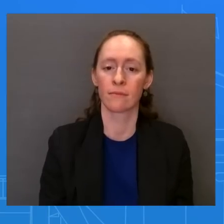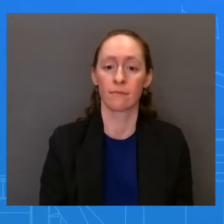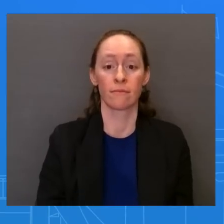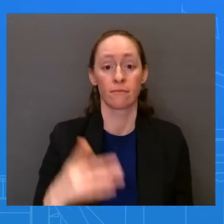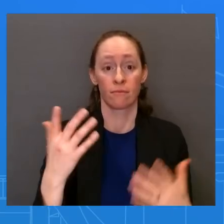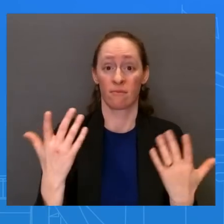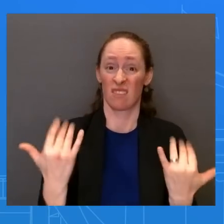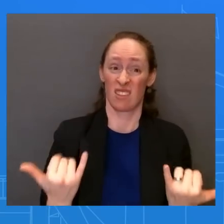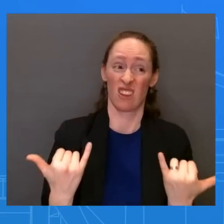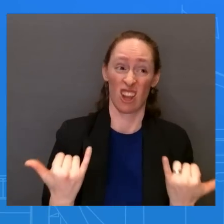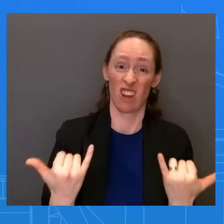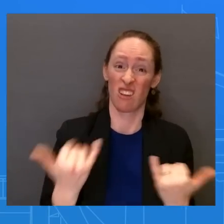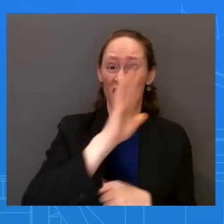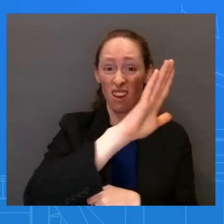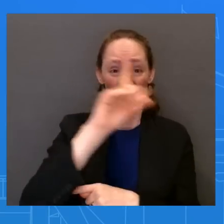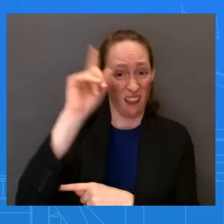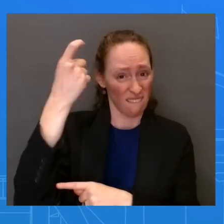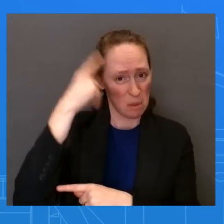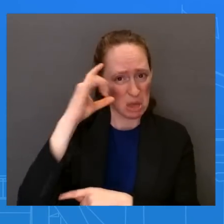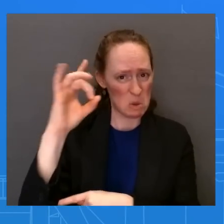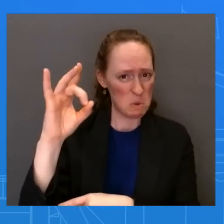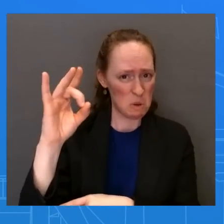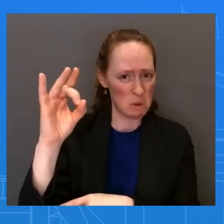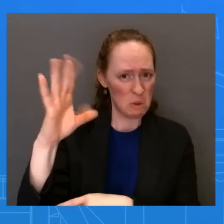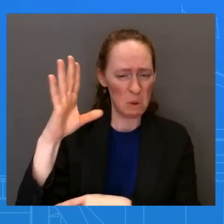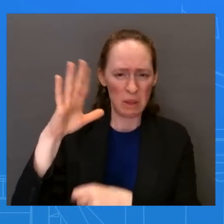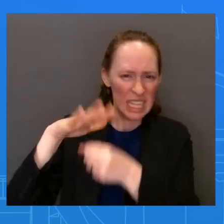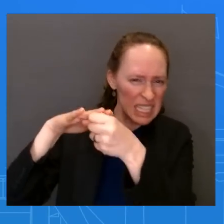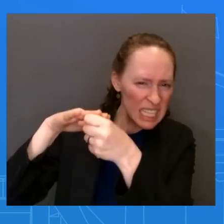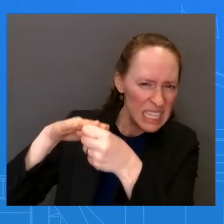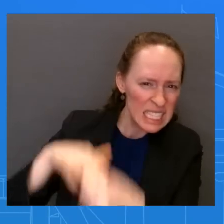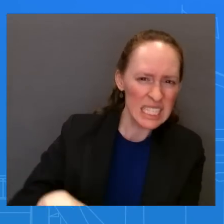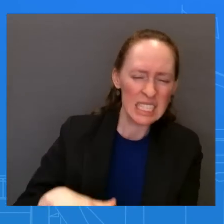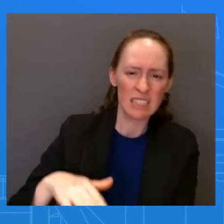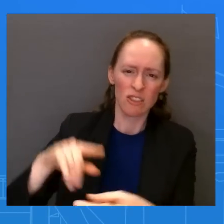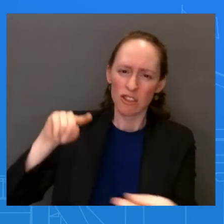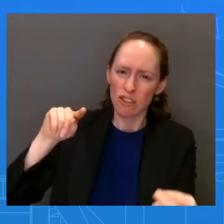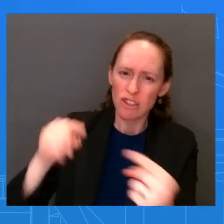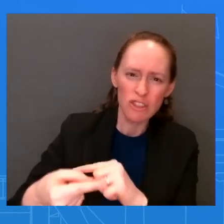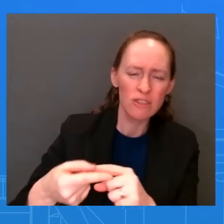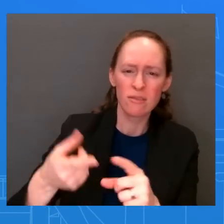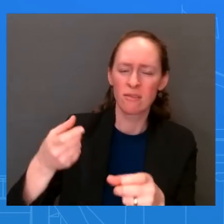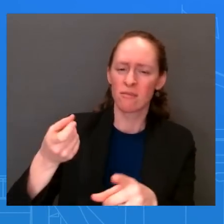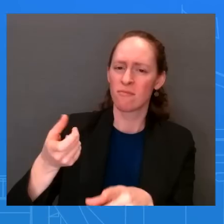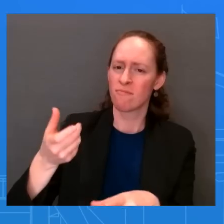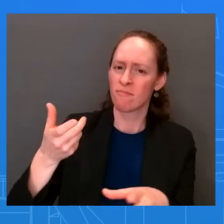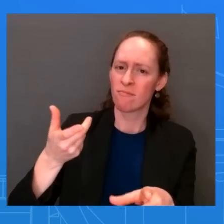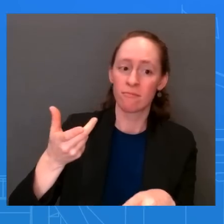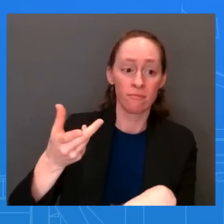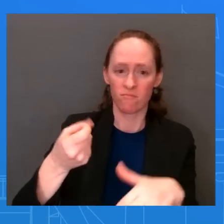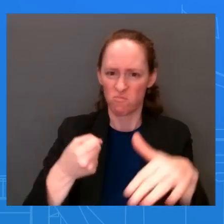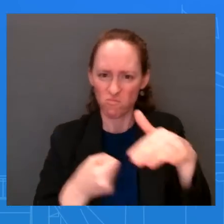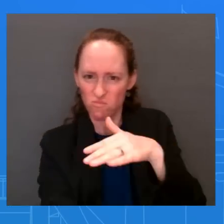members of the democratic oppositions, journalists, unionists, activists, human rights defenders, and ordinary Belarusians.